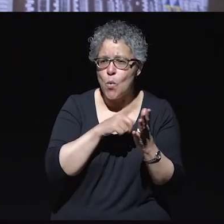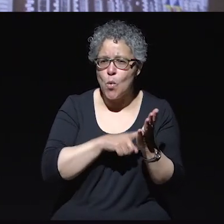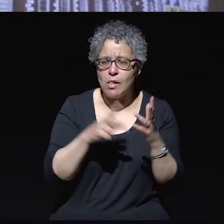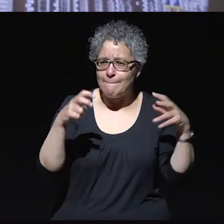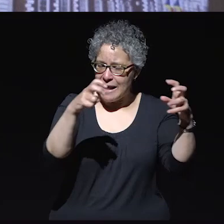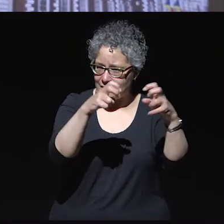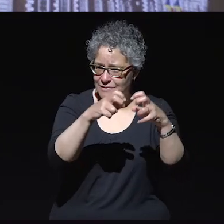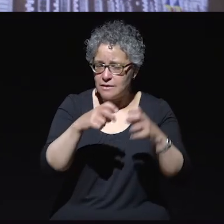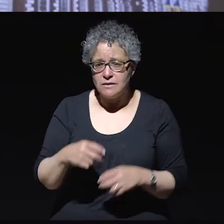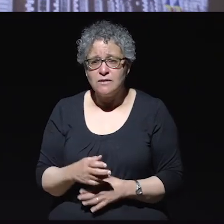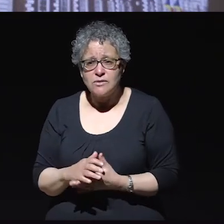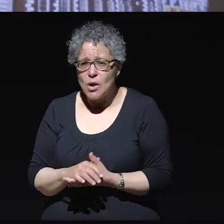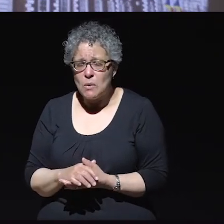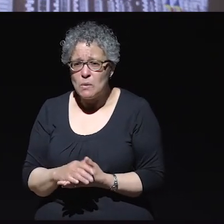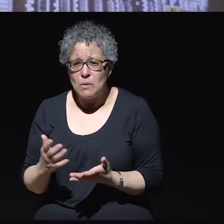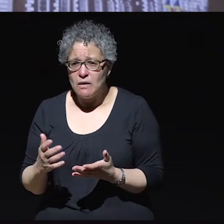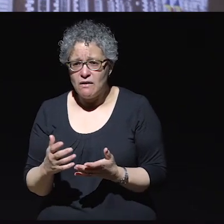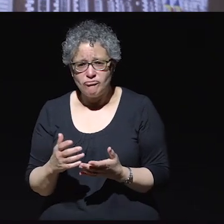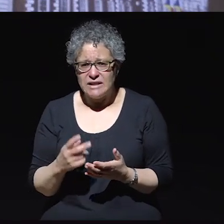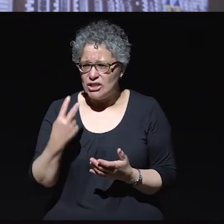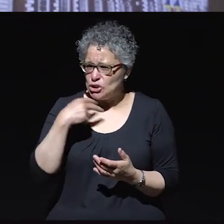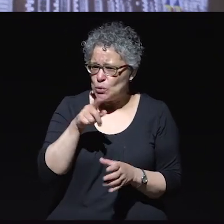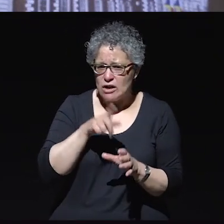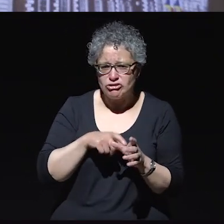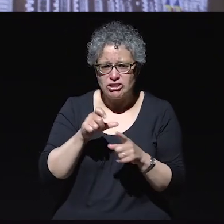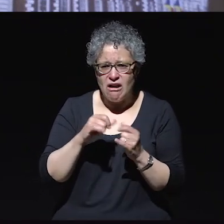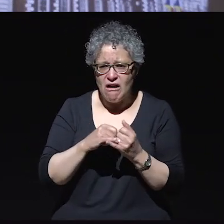and it's literally just, I don't know, 200 yards from Schomberg House.